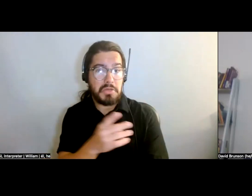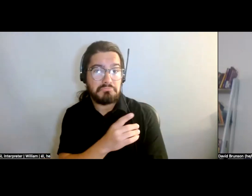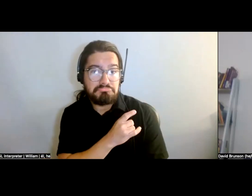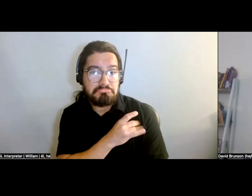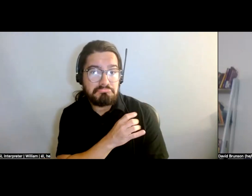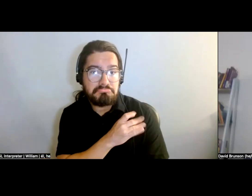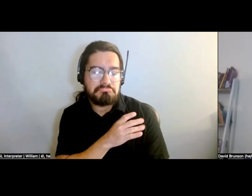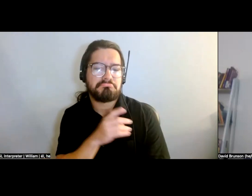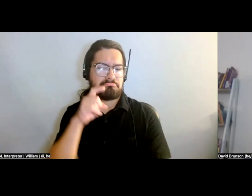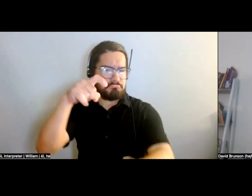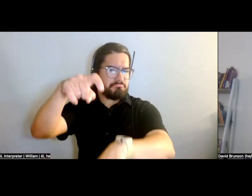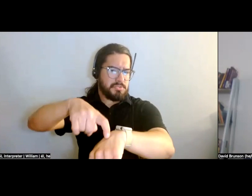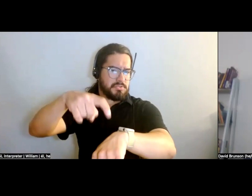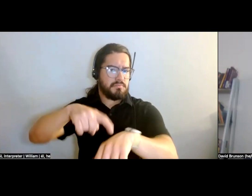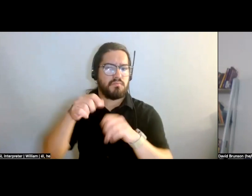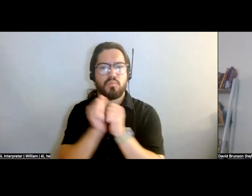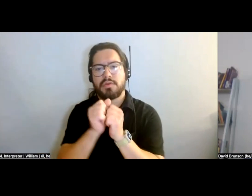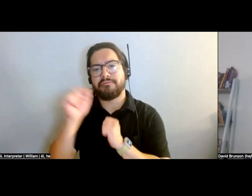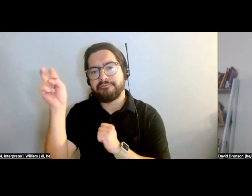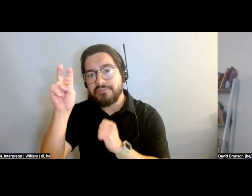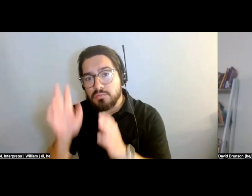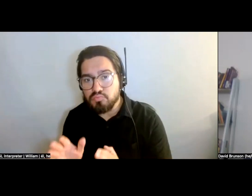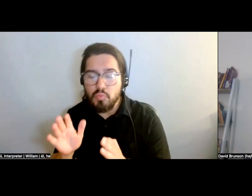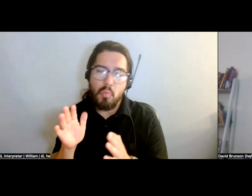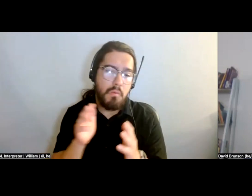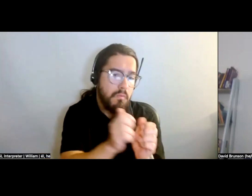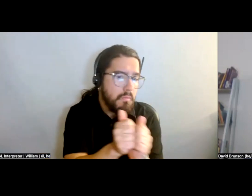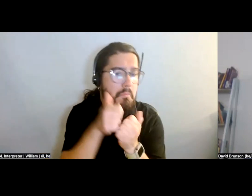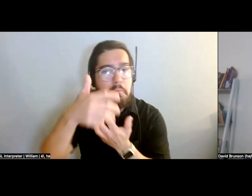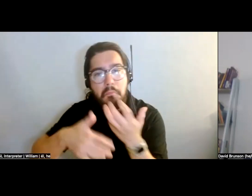the trip with Venezuelans because more and more Venezuelans were showing up and I was